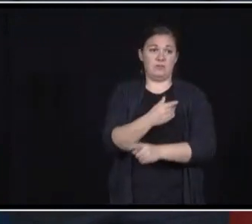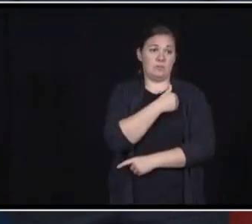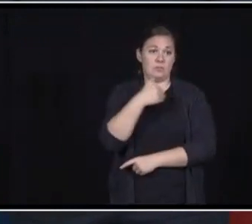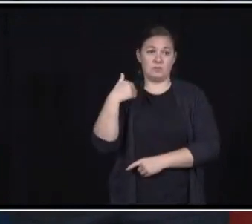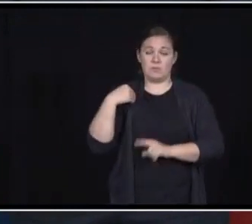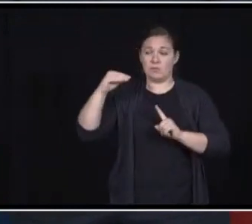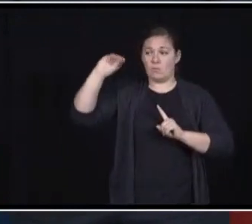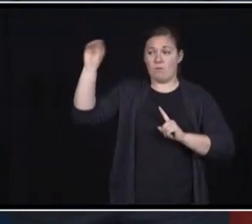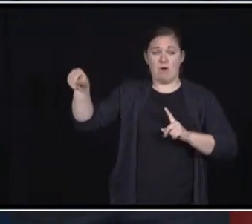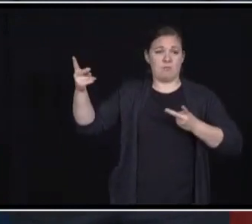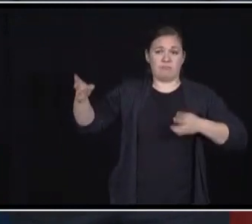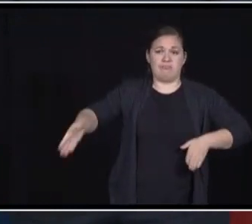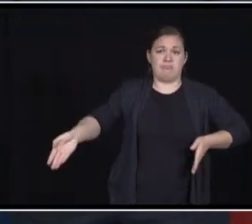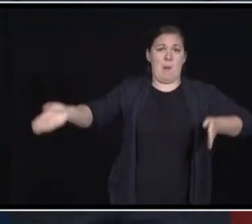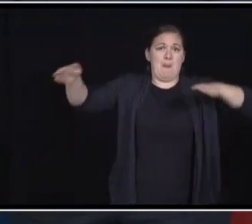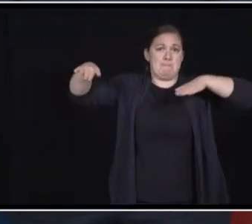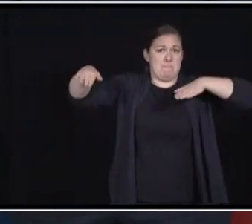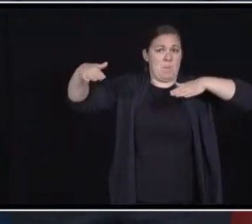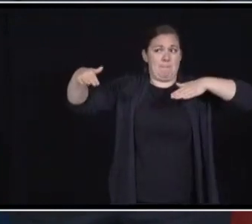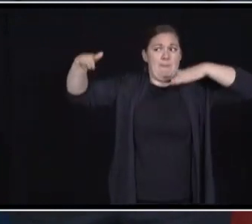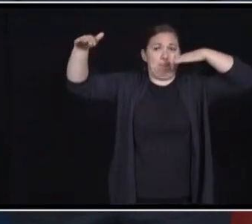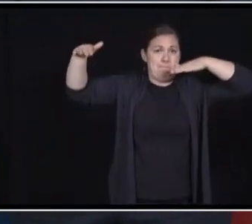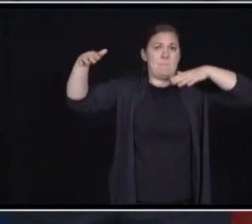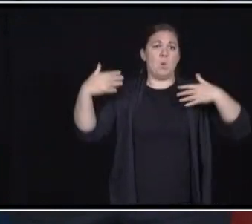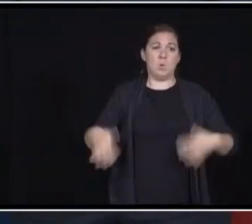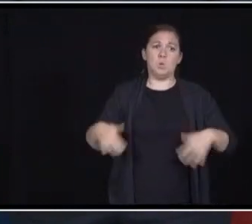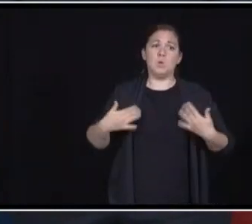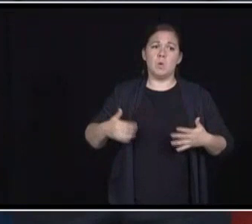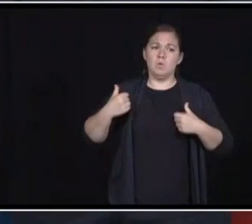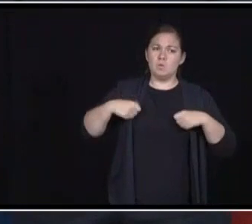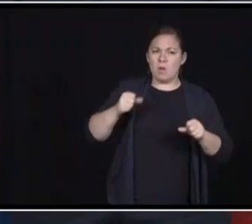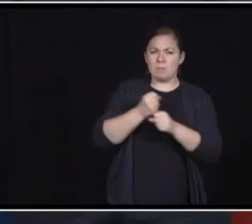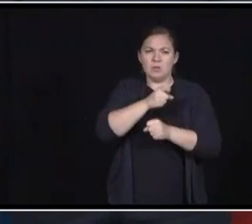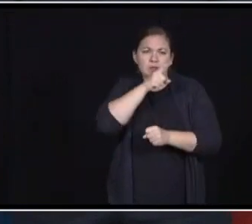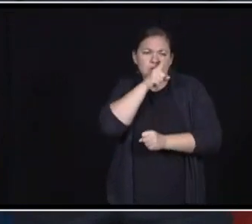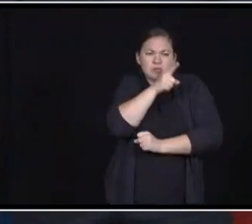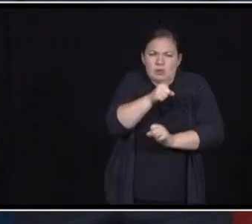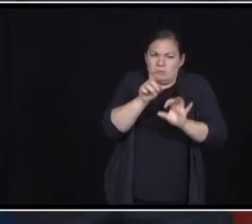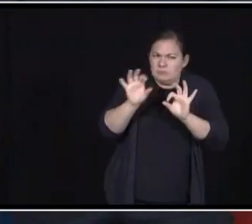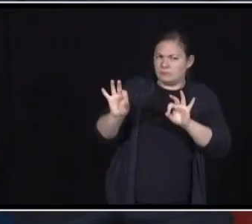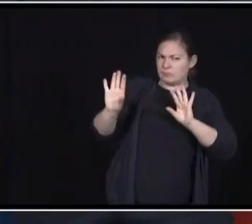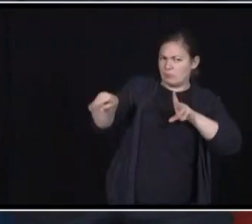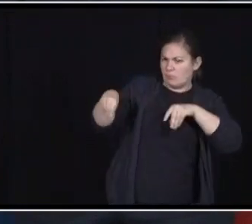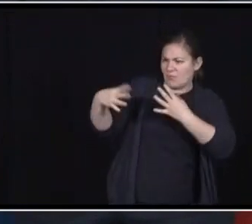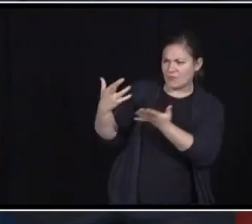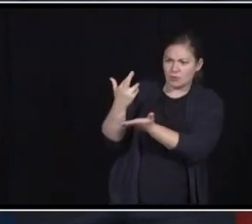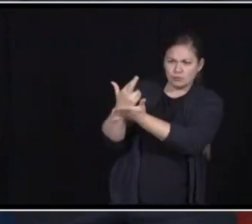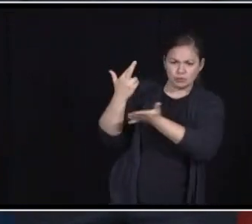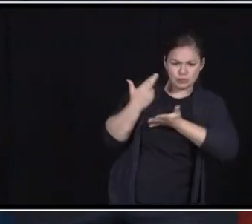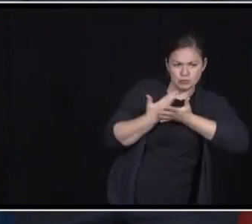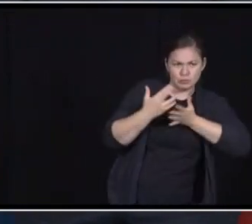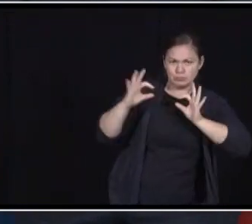What medical offices can do and what we can do as a province and what I can do as a chief